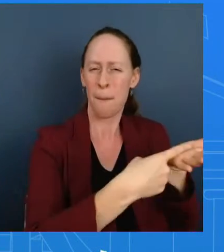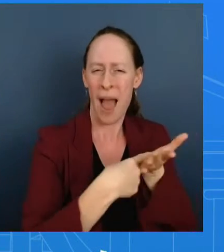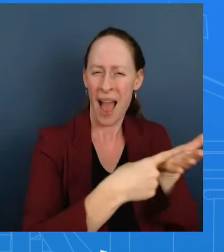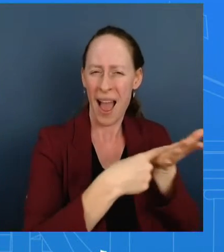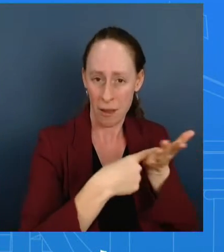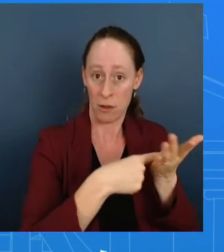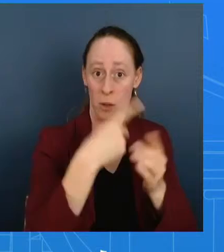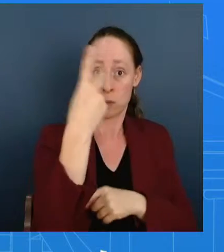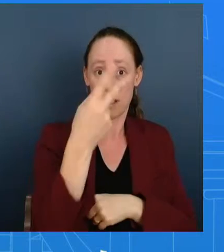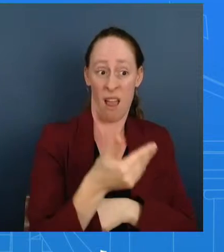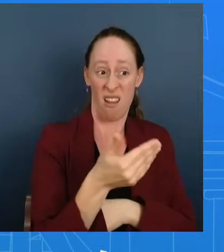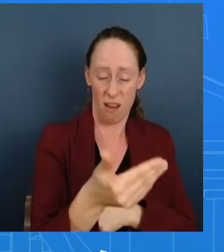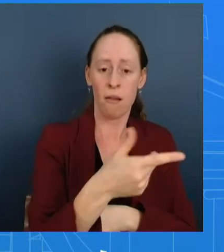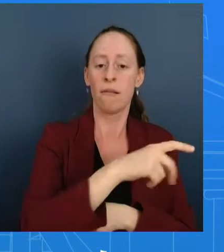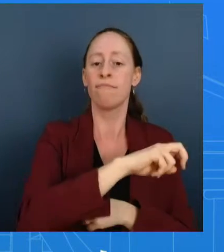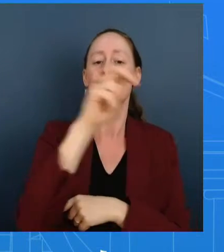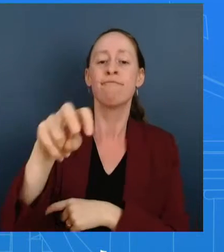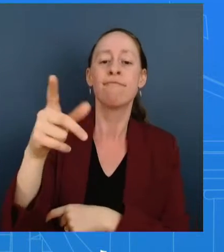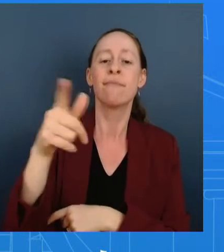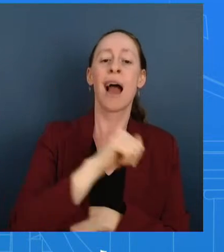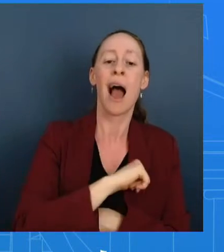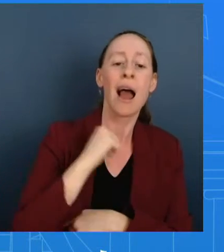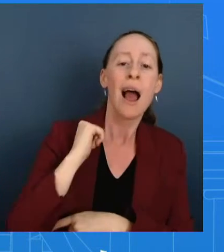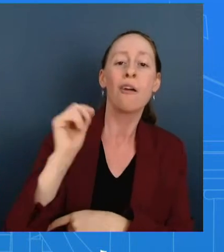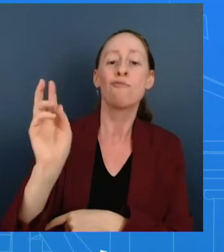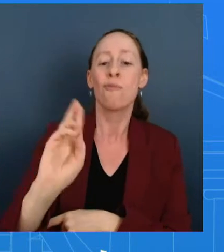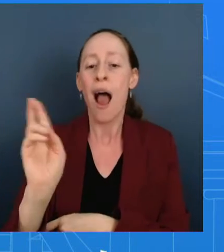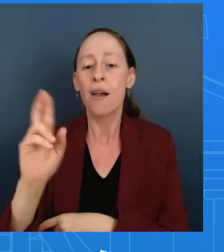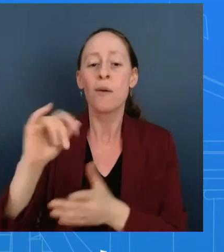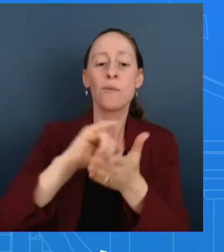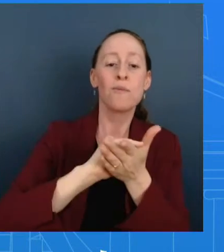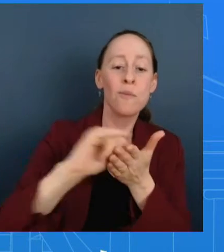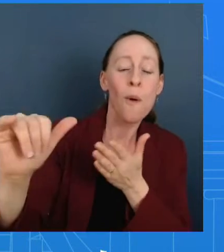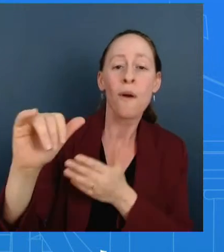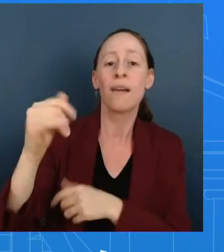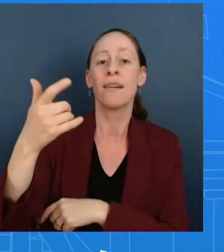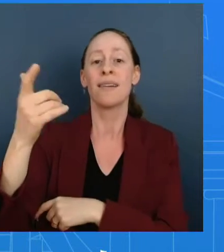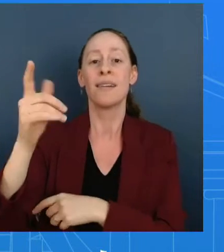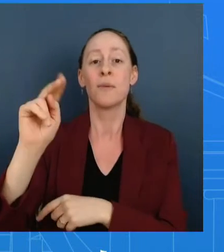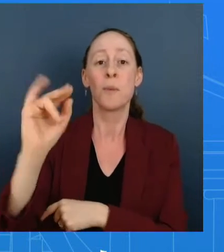Last week, he delivered remarks on the Supreme Court, visited the D.C. Emergency Operations Center